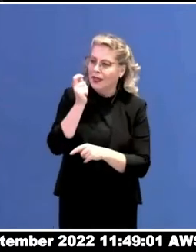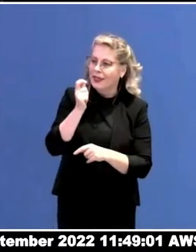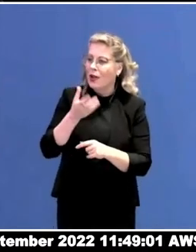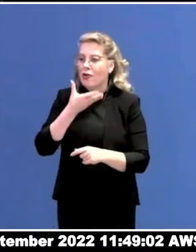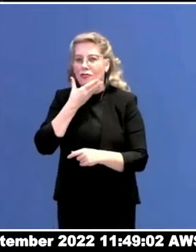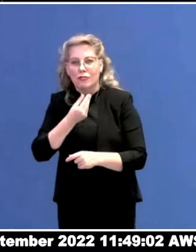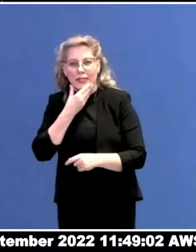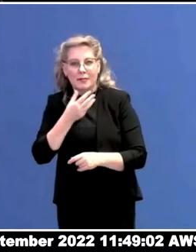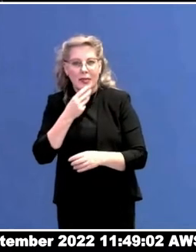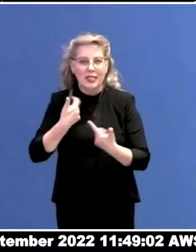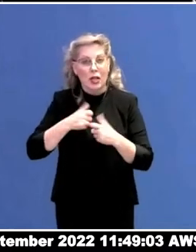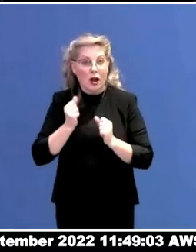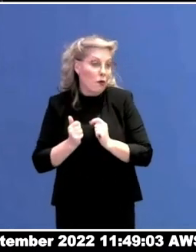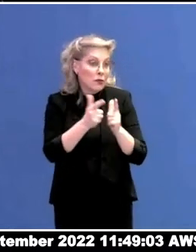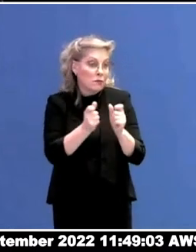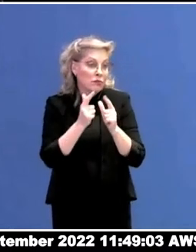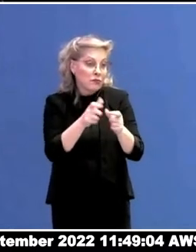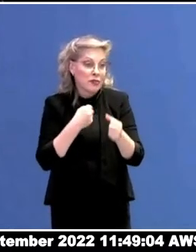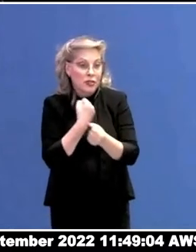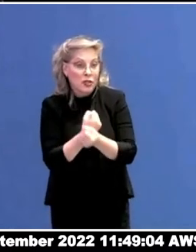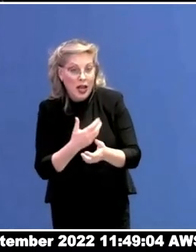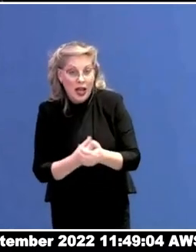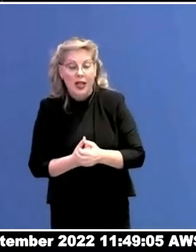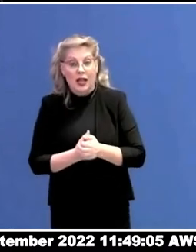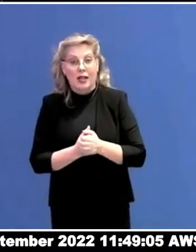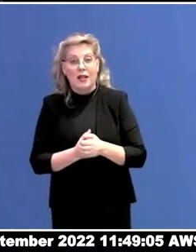Shouldn't you be with your family?" My response was, "Yes, I am with my family, you